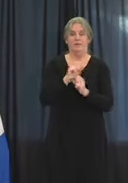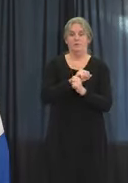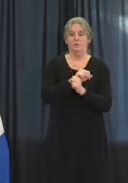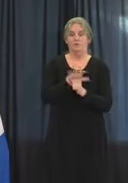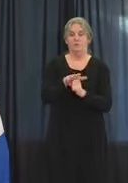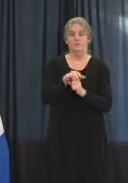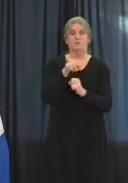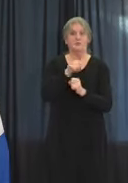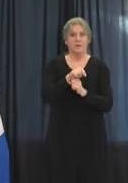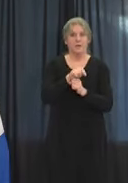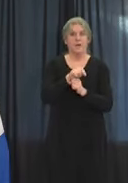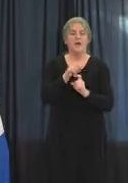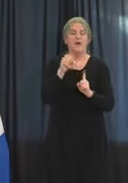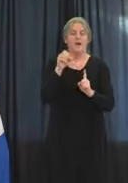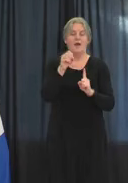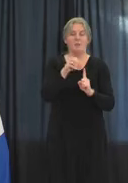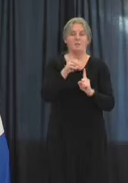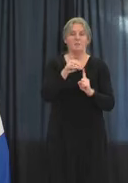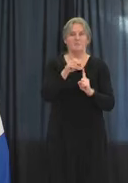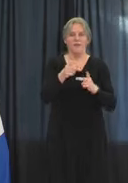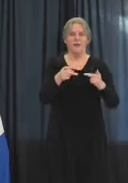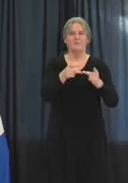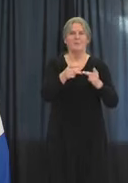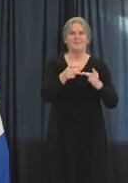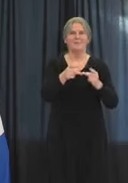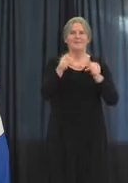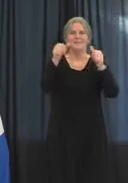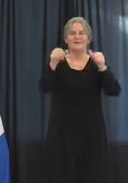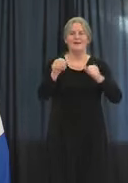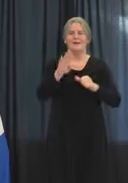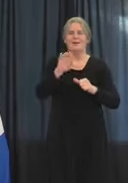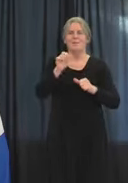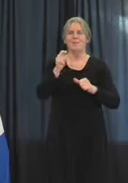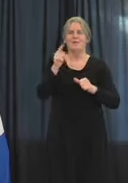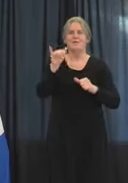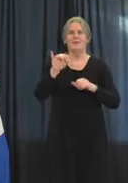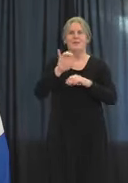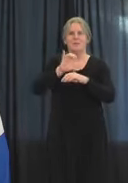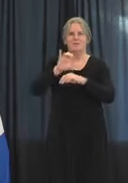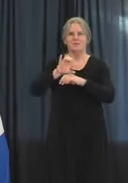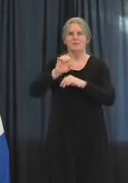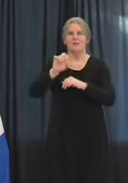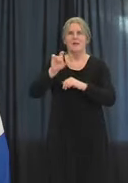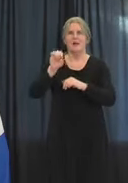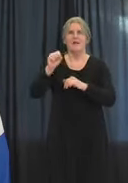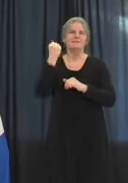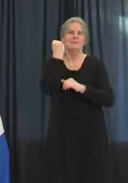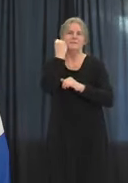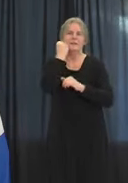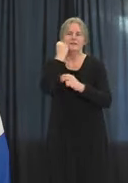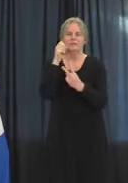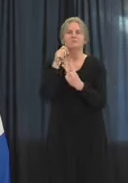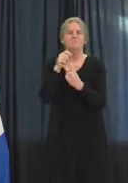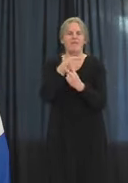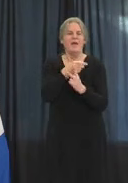did have exposure in those places posted, Bethany church